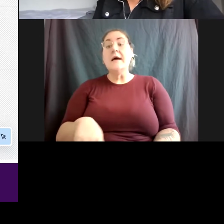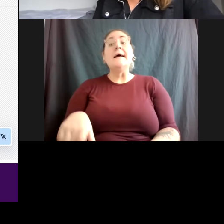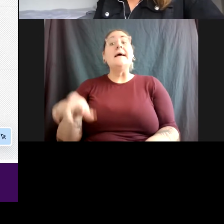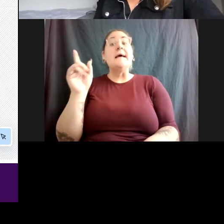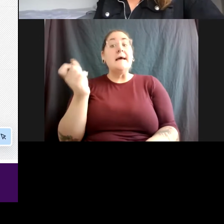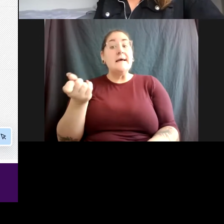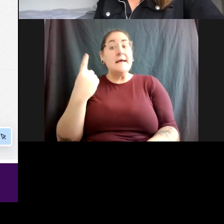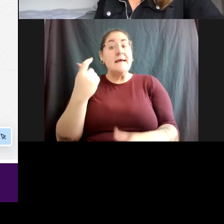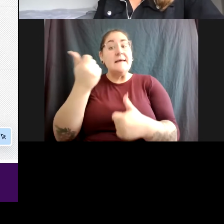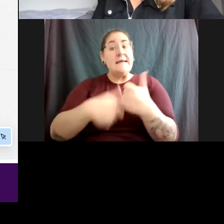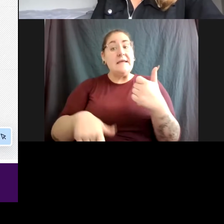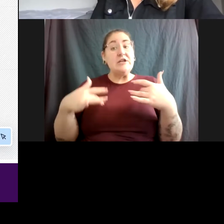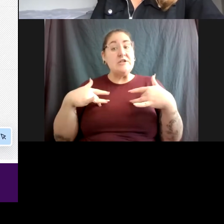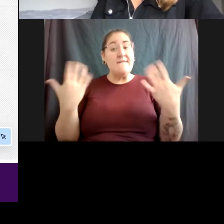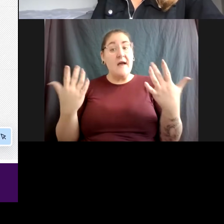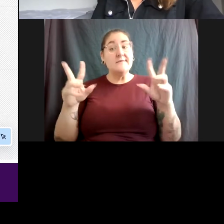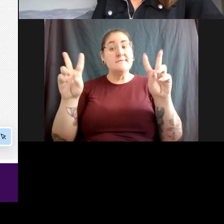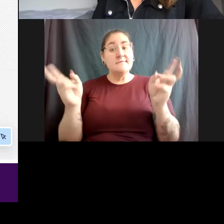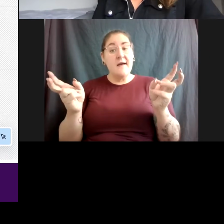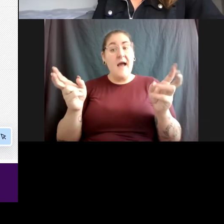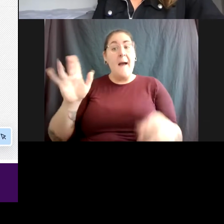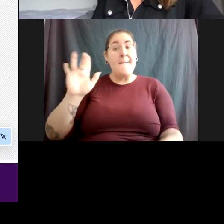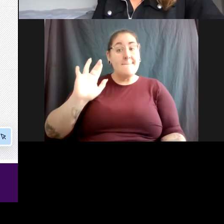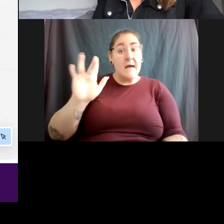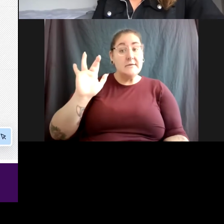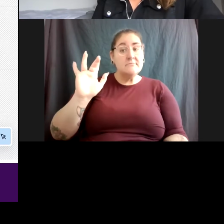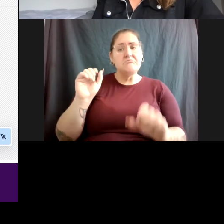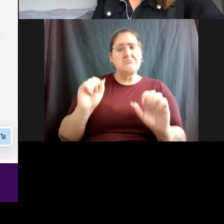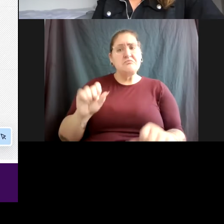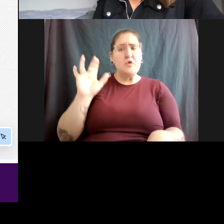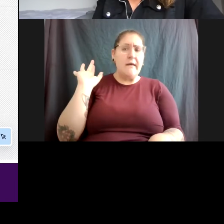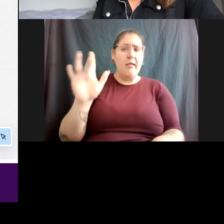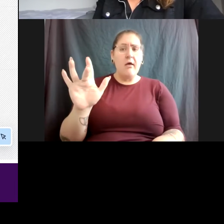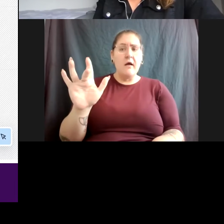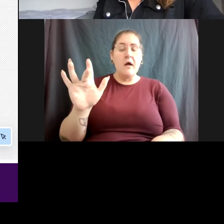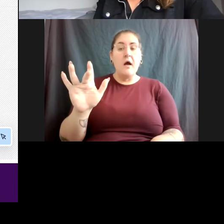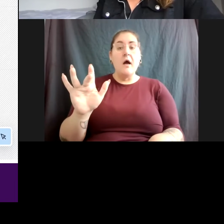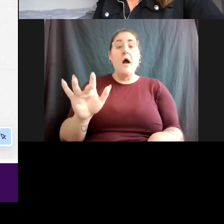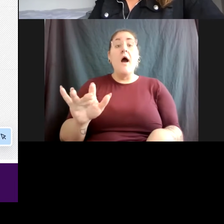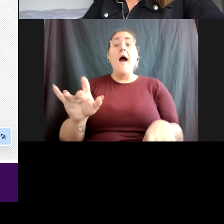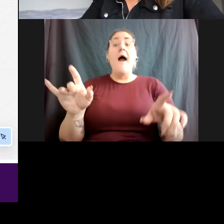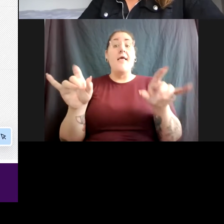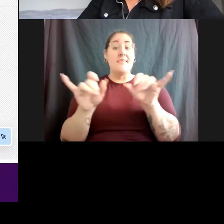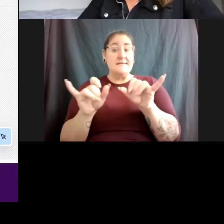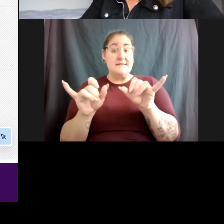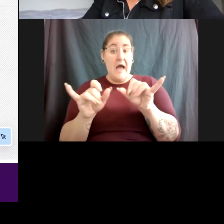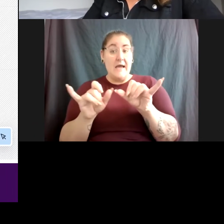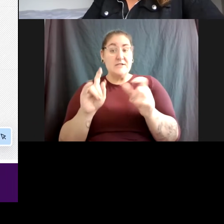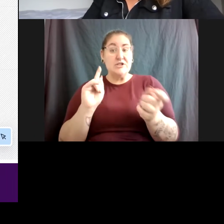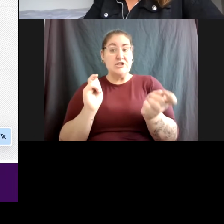and each of those buttons, the sizes depend on the length of time of an event. So, if